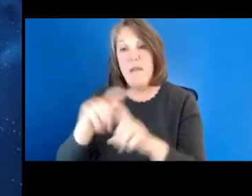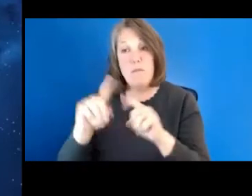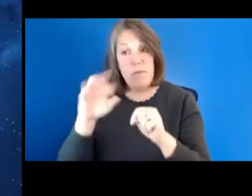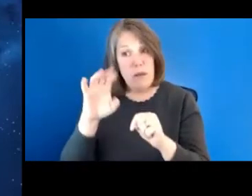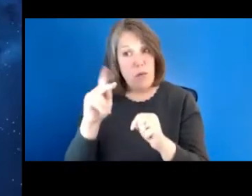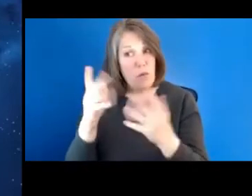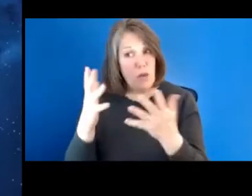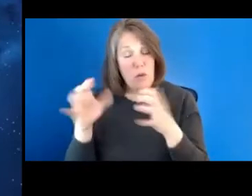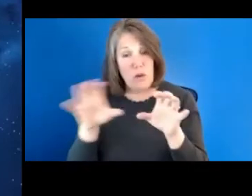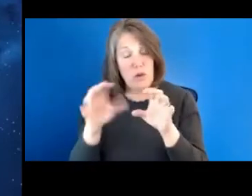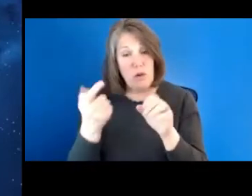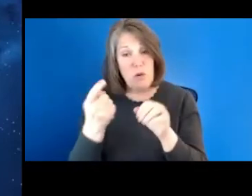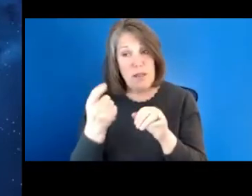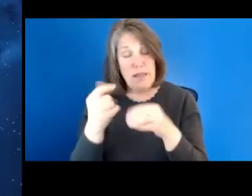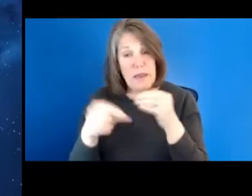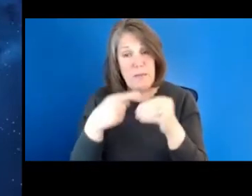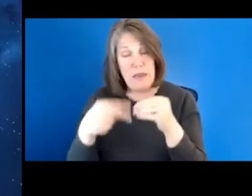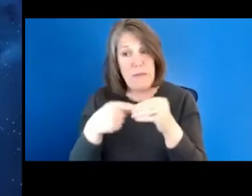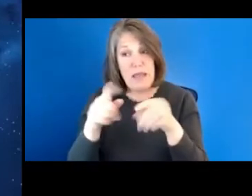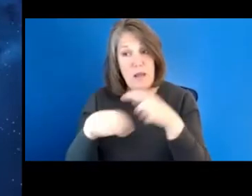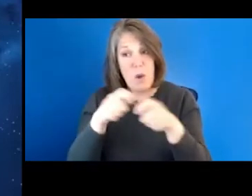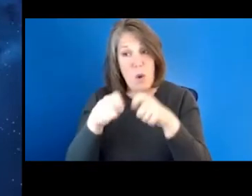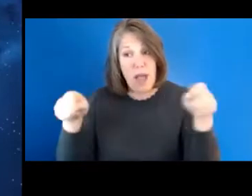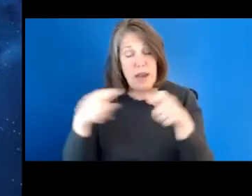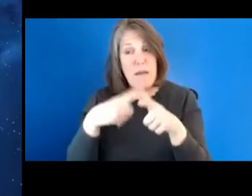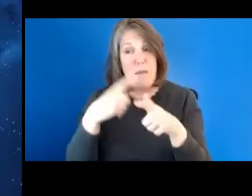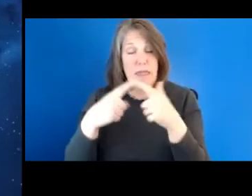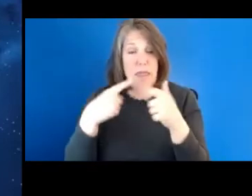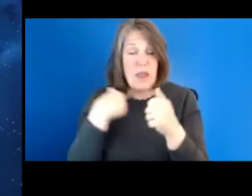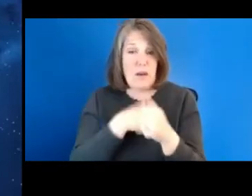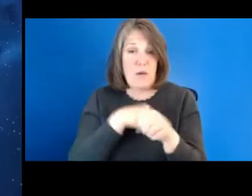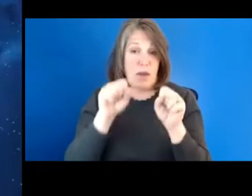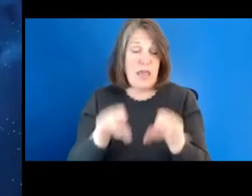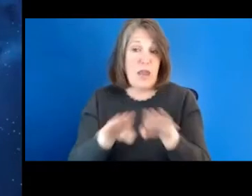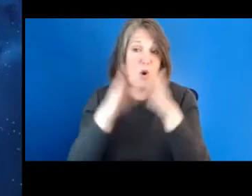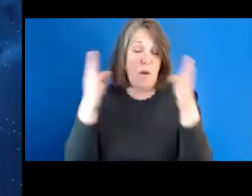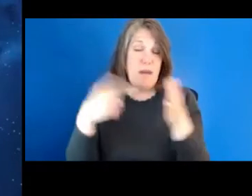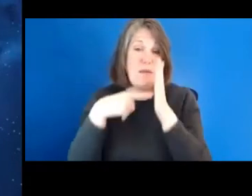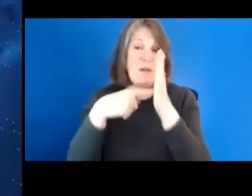17:04:21 a little bit of a wind up and then well open. Maybe you want to show 17:04:25 a couple of the ones that were done overnight.